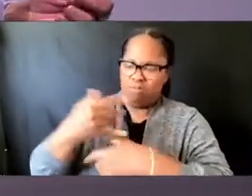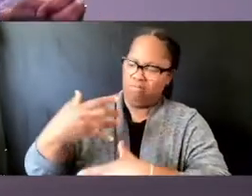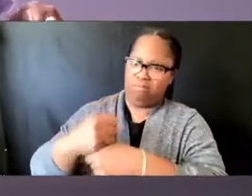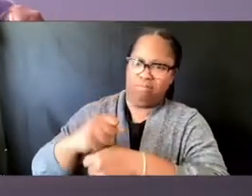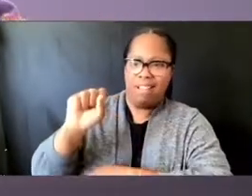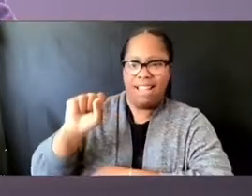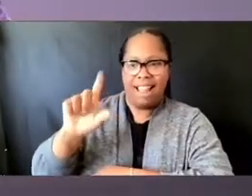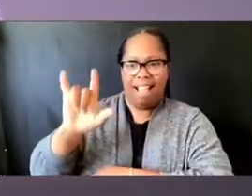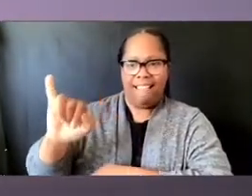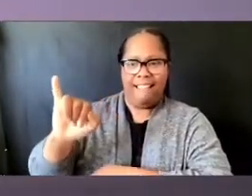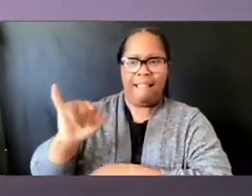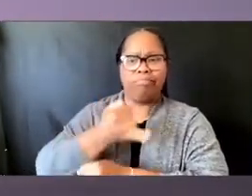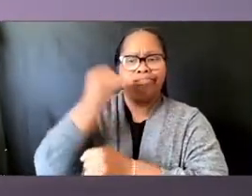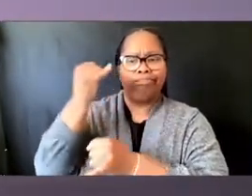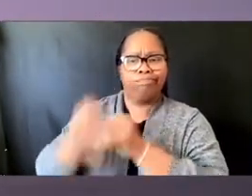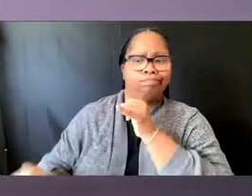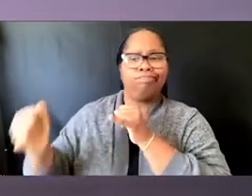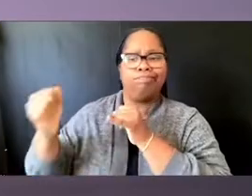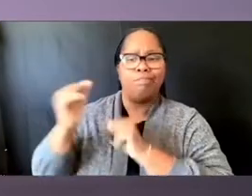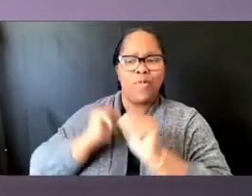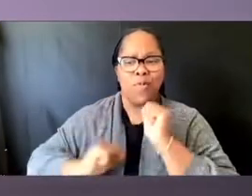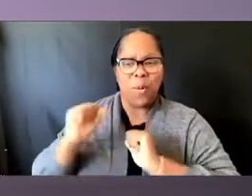and good afternoon to our performers who are here with us.